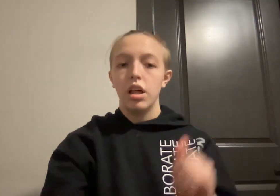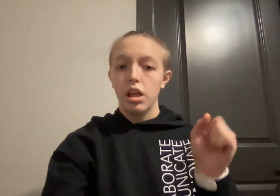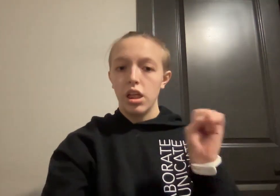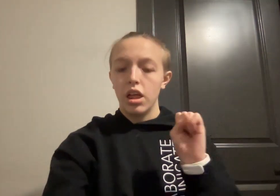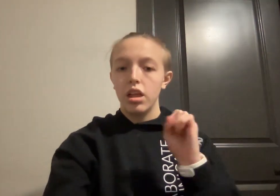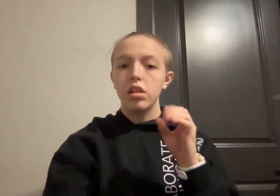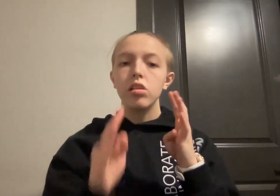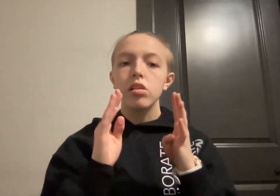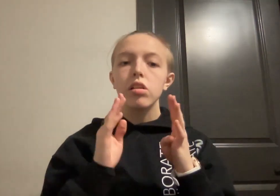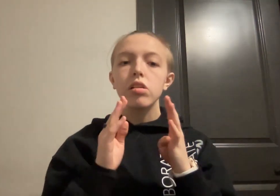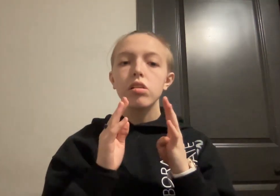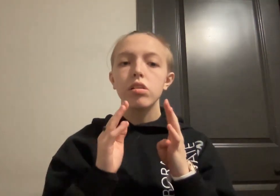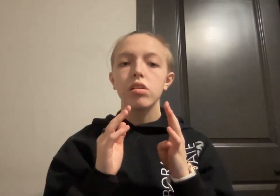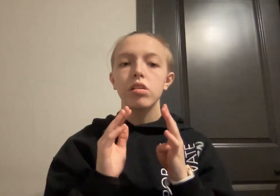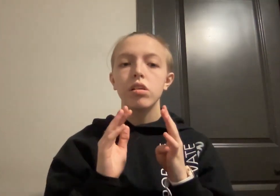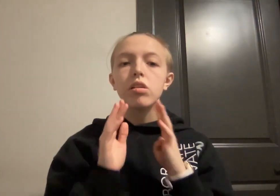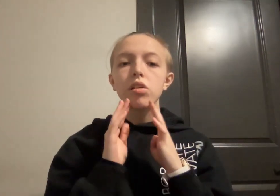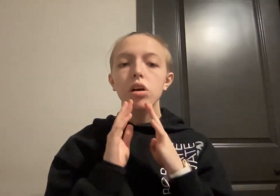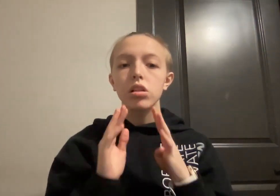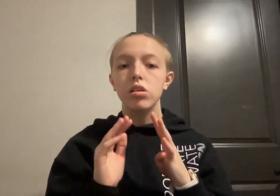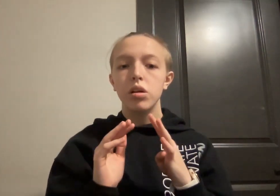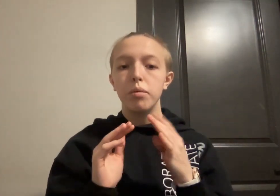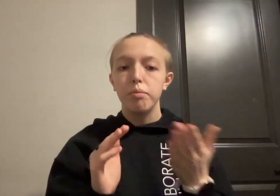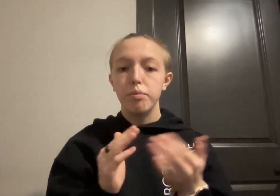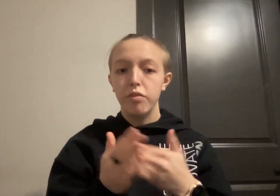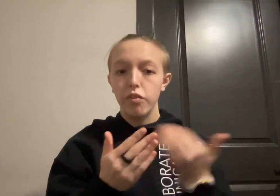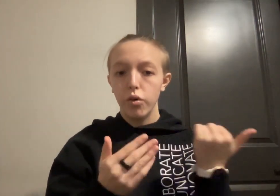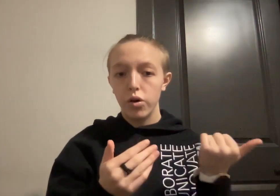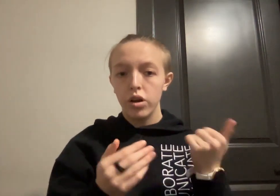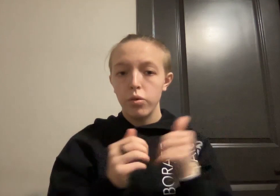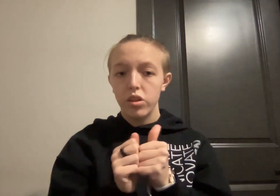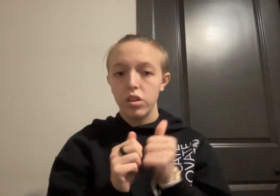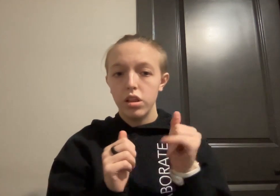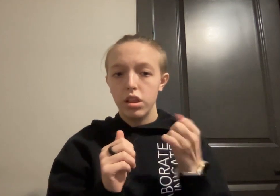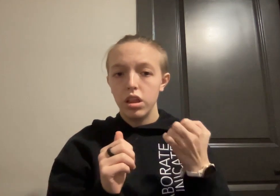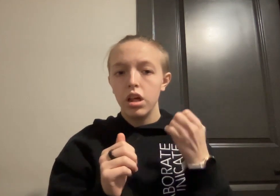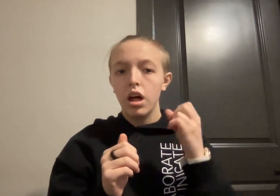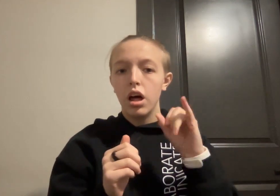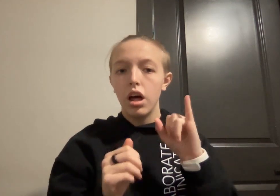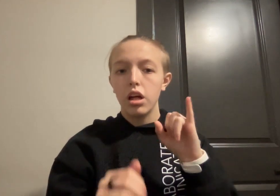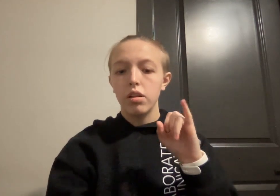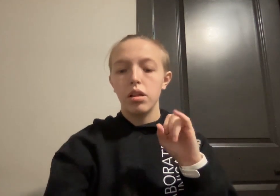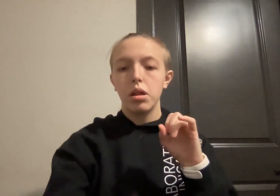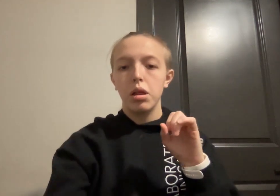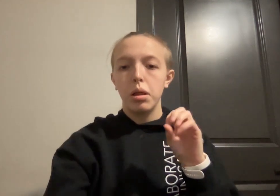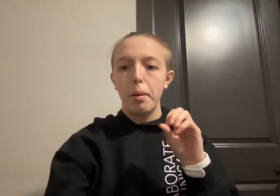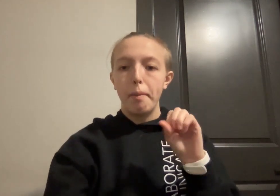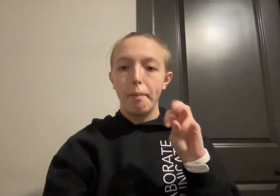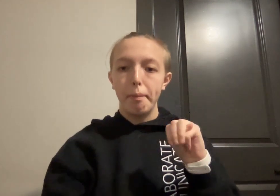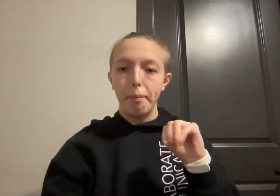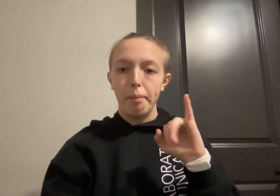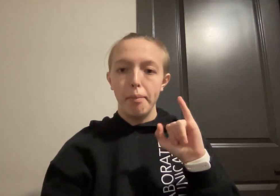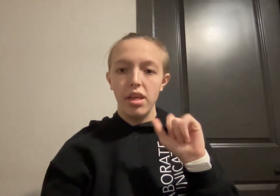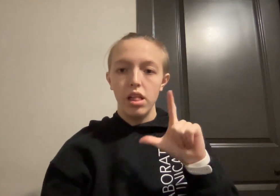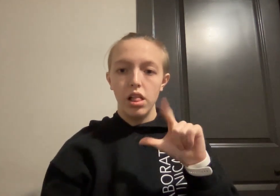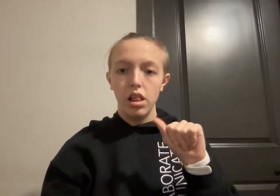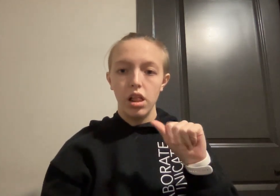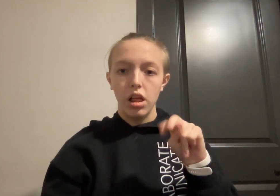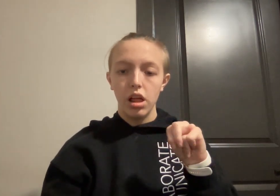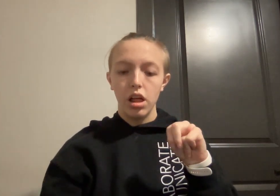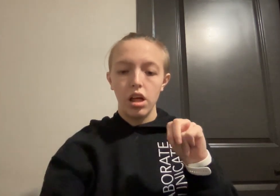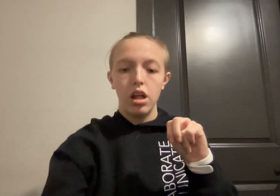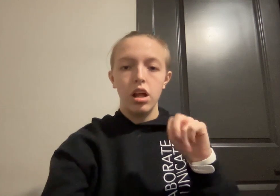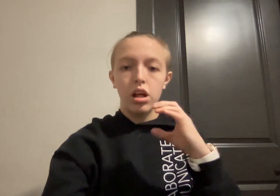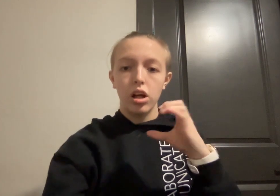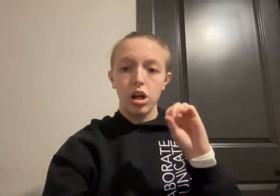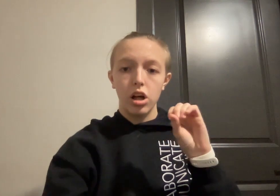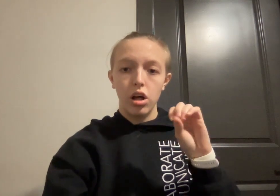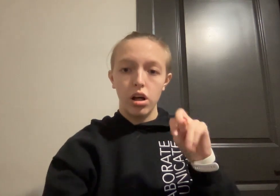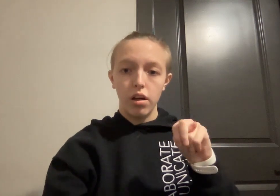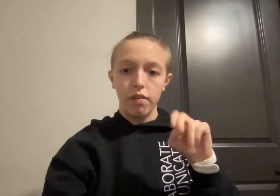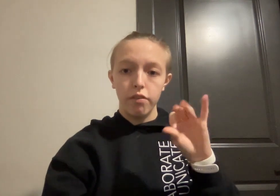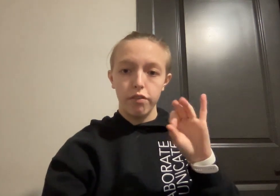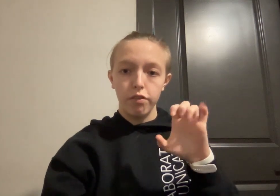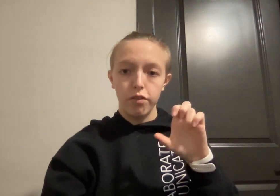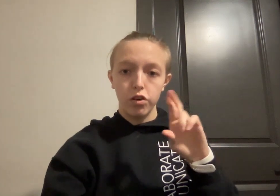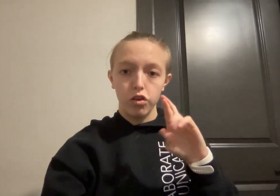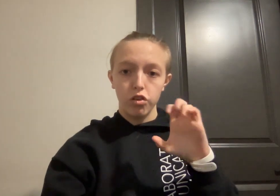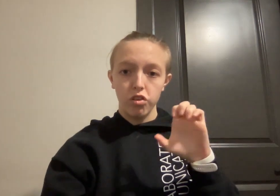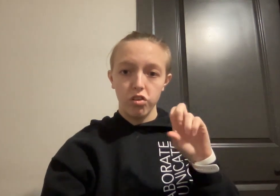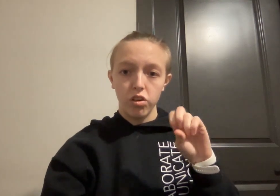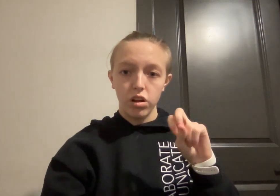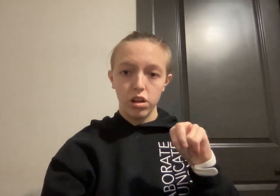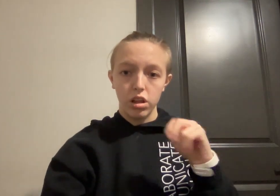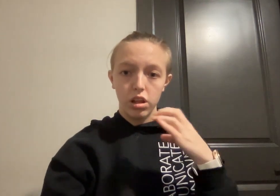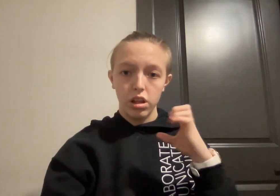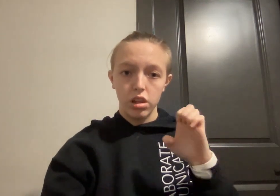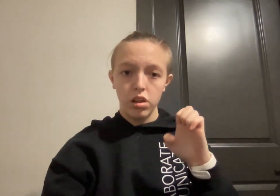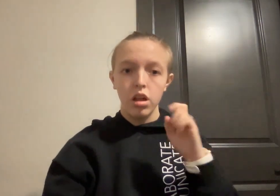As talked about before with the Milan Conference